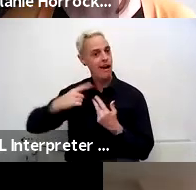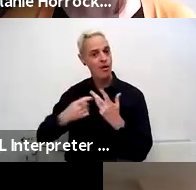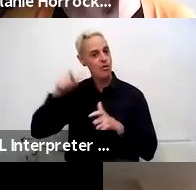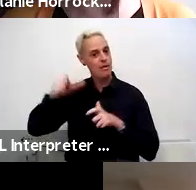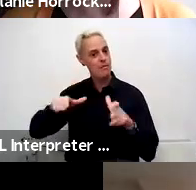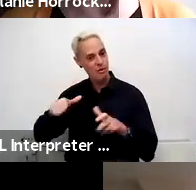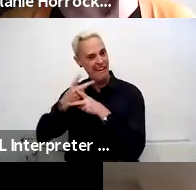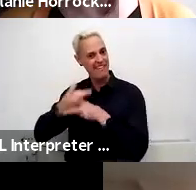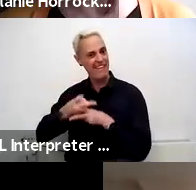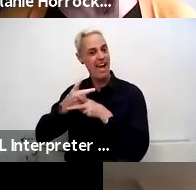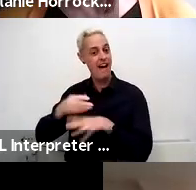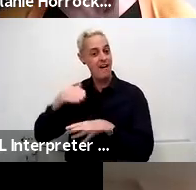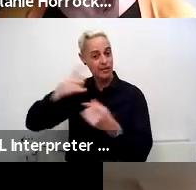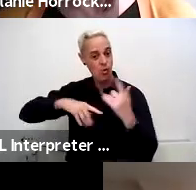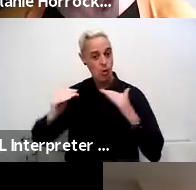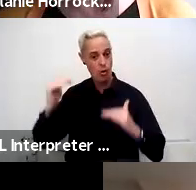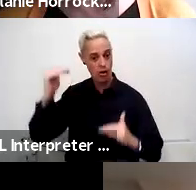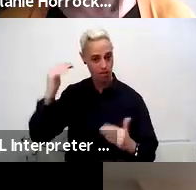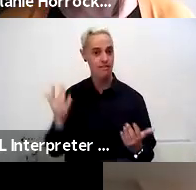by those who are involved in in caring for them.